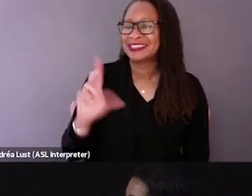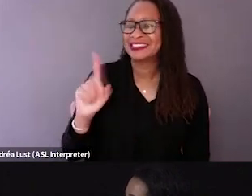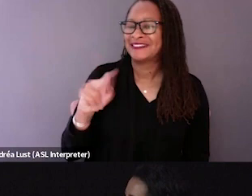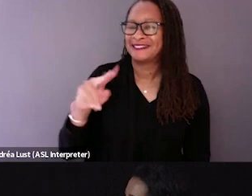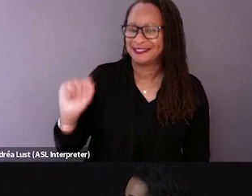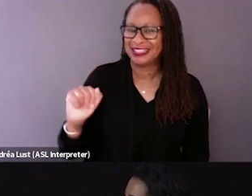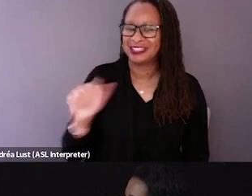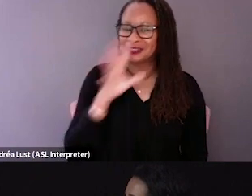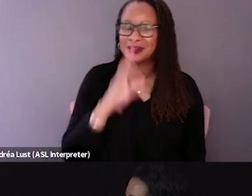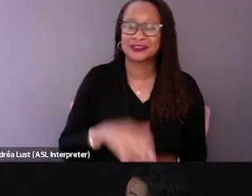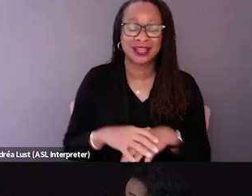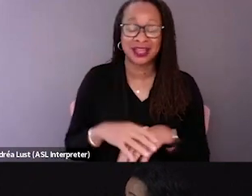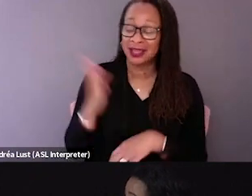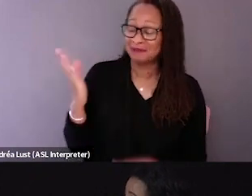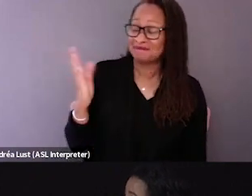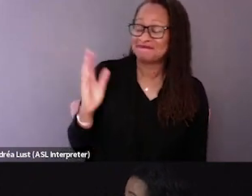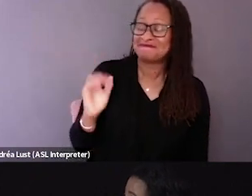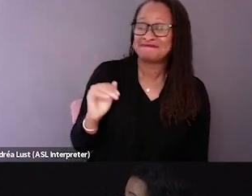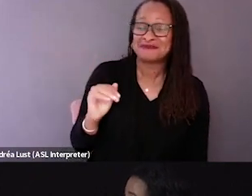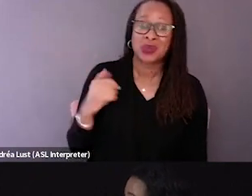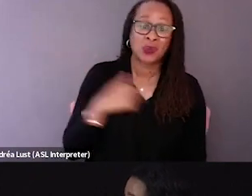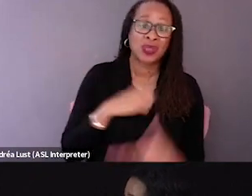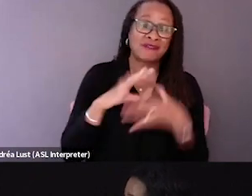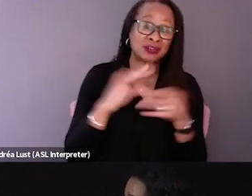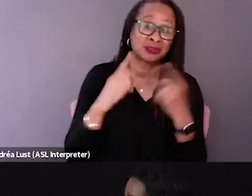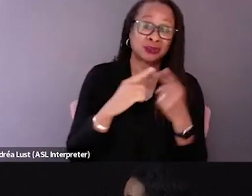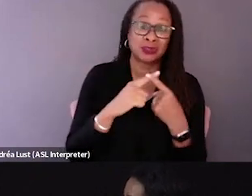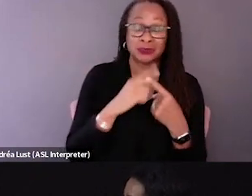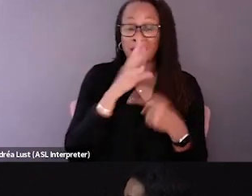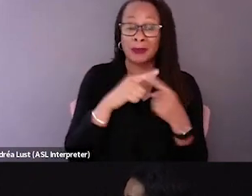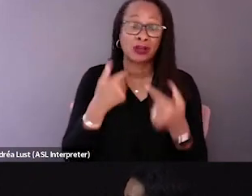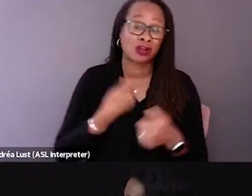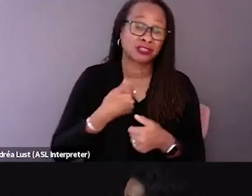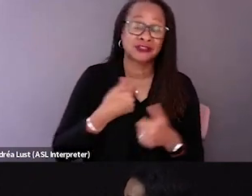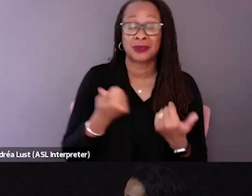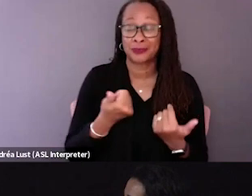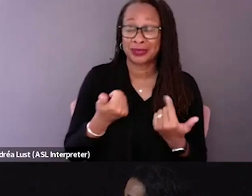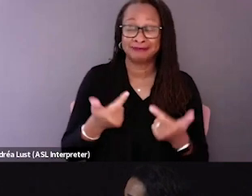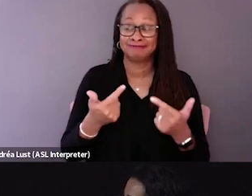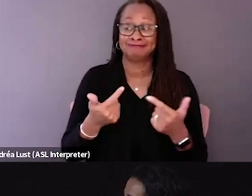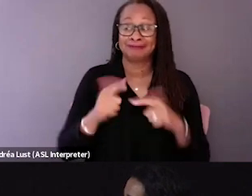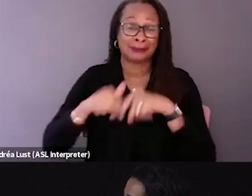Like Judy was, you know, we have the narratives, we tell about ourselves and we fall back on them. So I think, you know, that in some case,